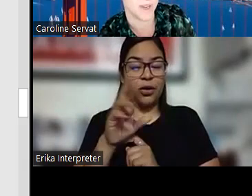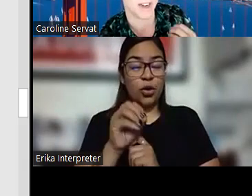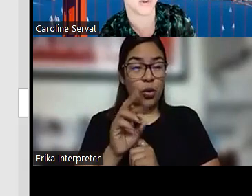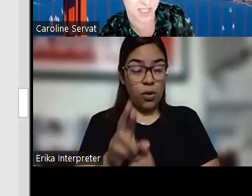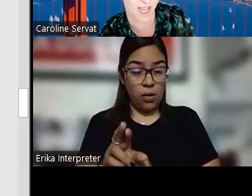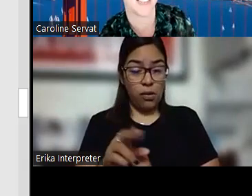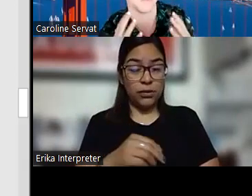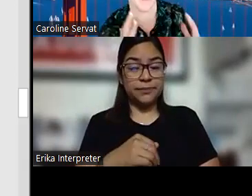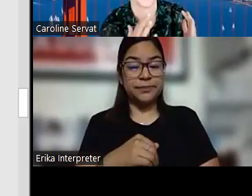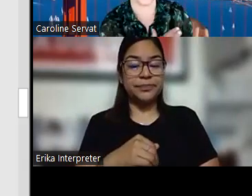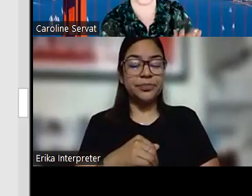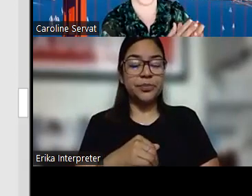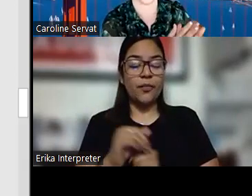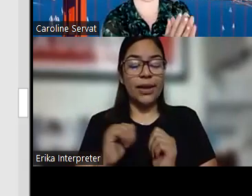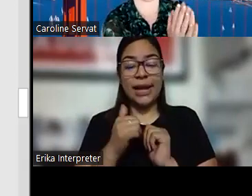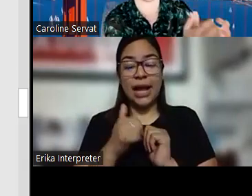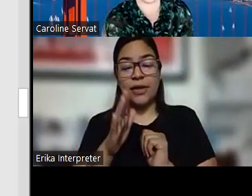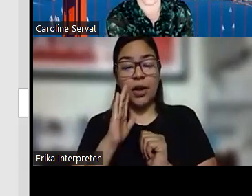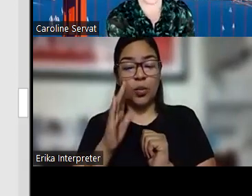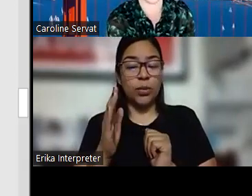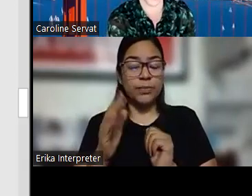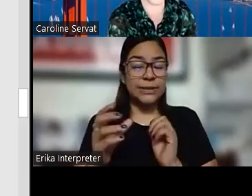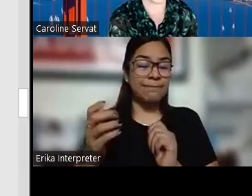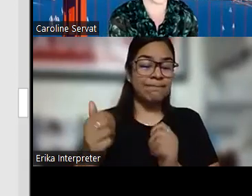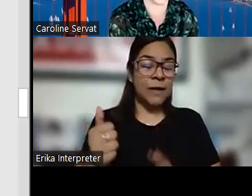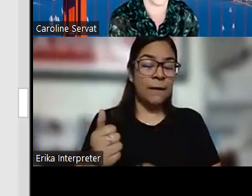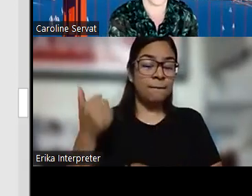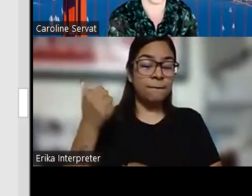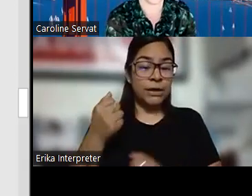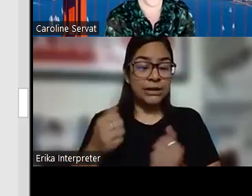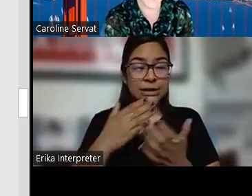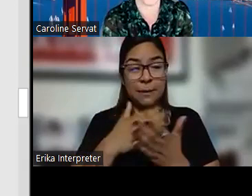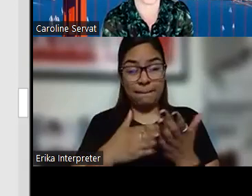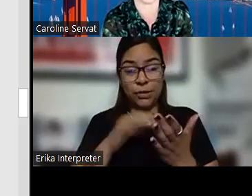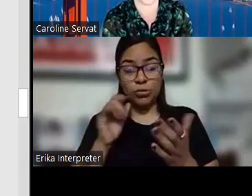kind of crystallize this value proposition to the local community um and as part of the state